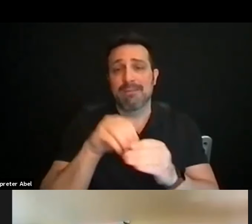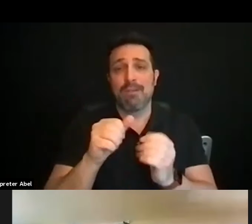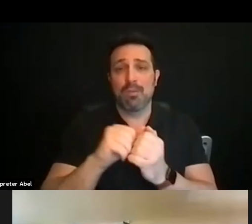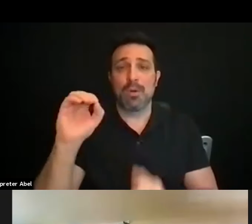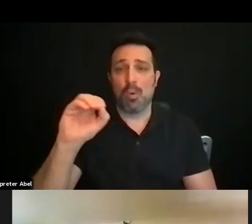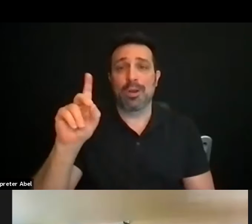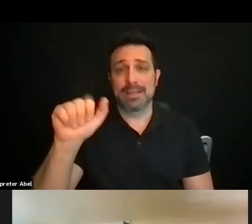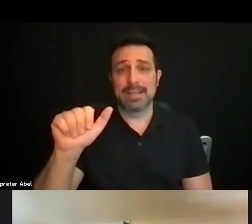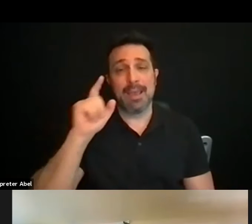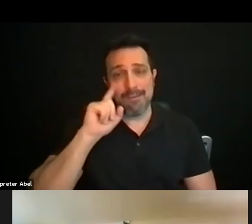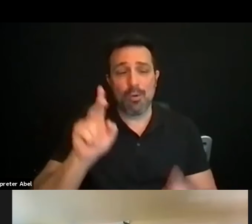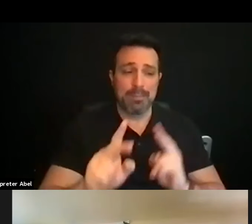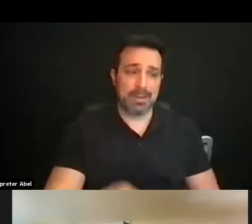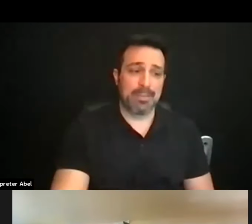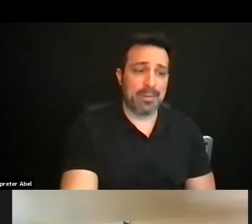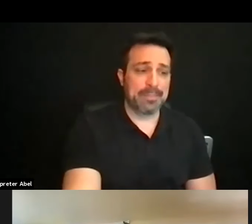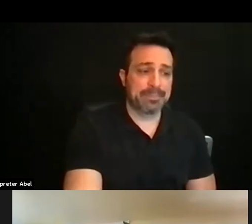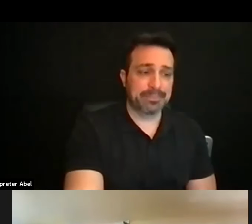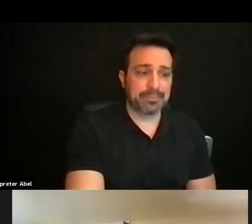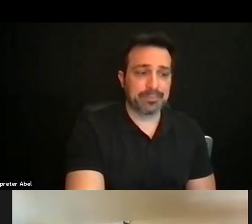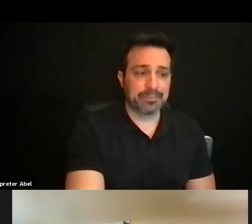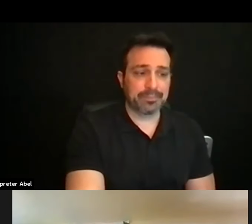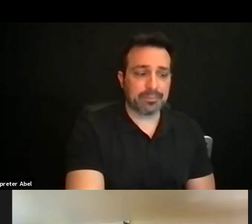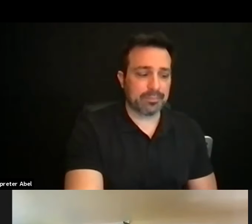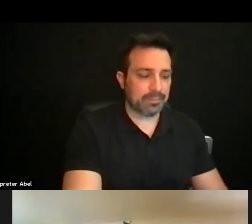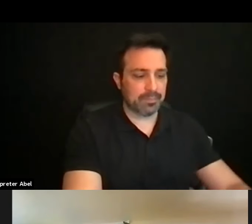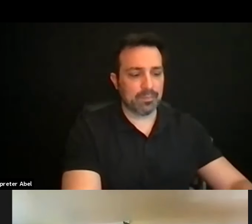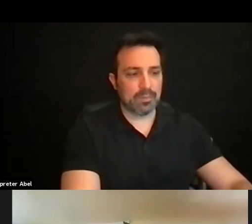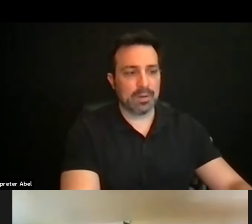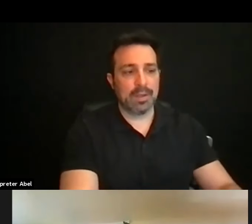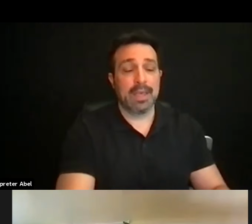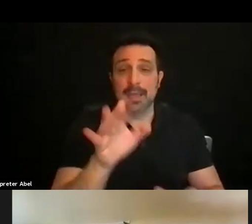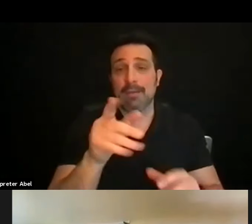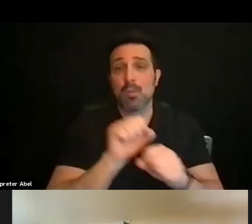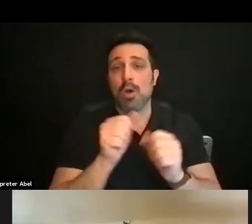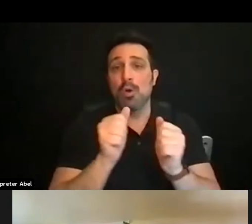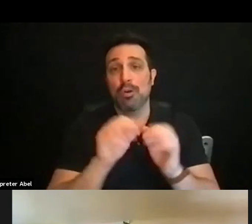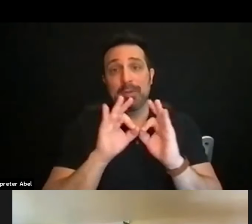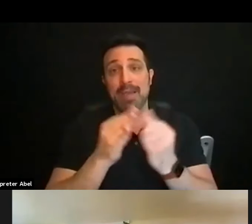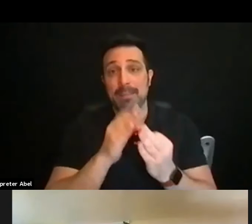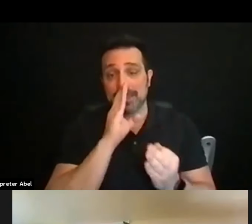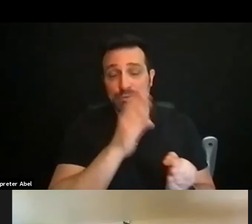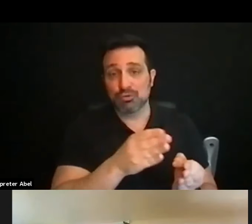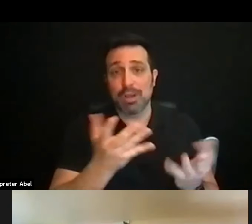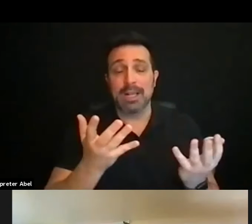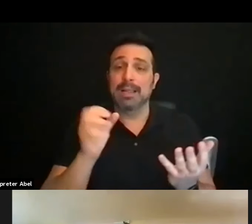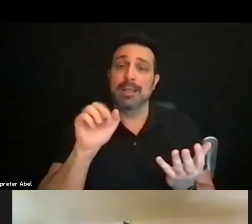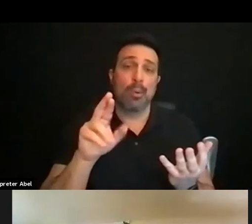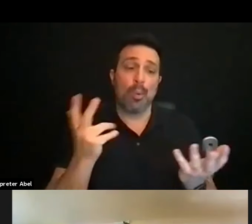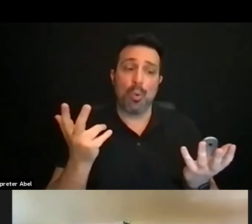something that really inspires you, then one way you can support families is by getting